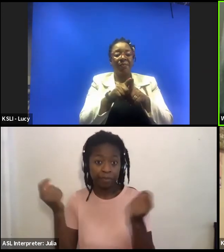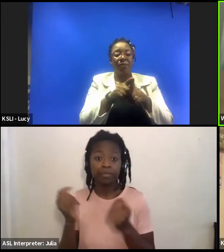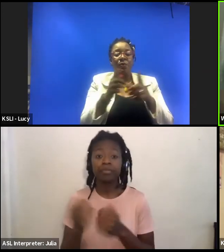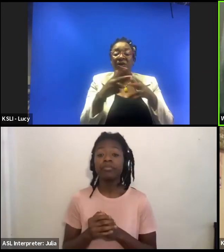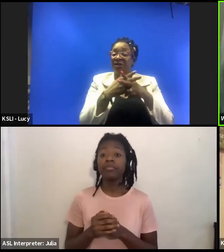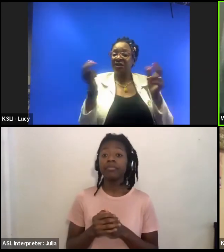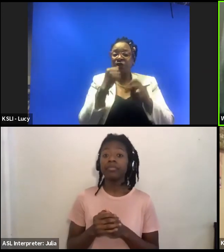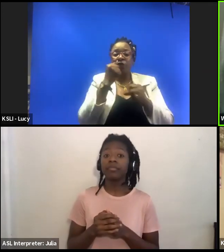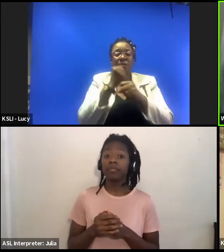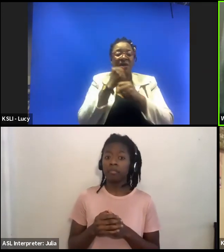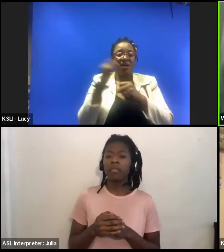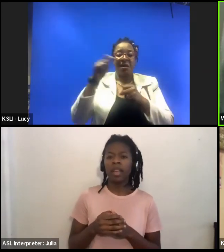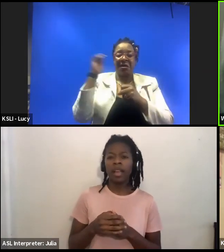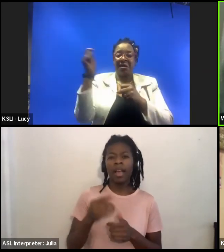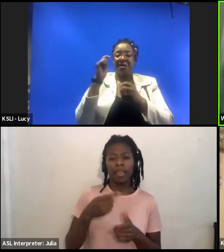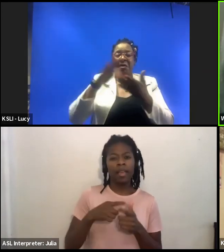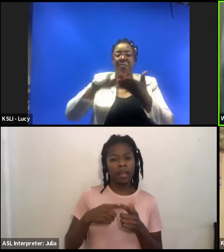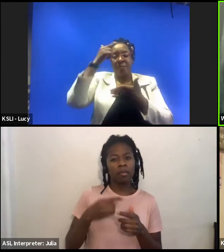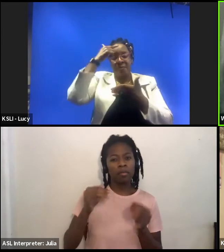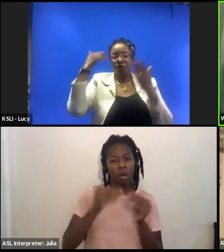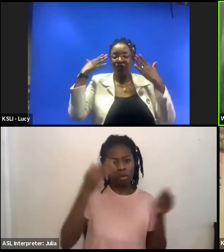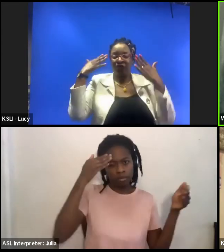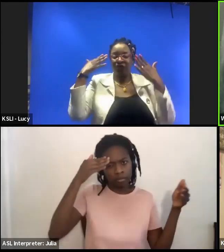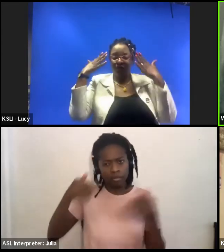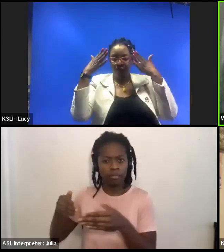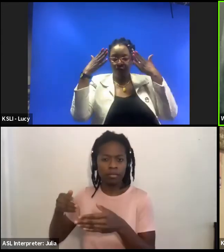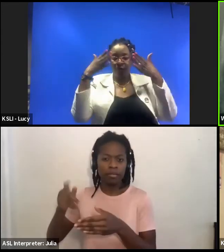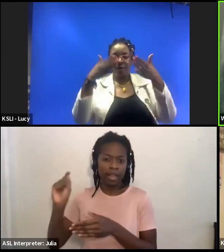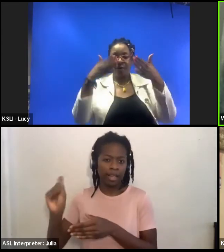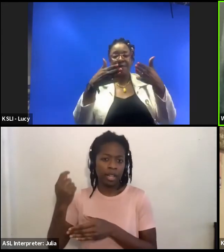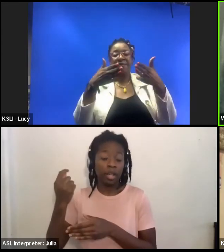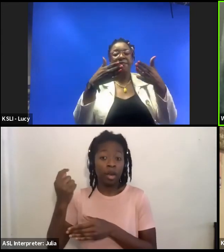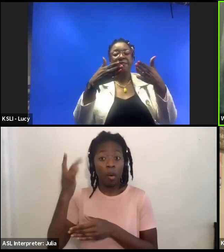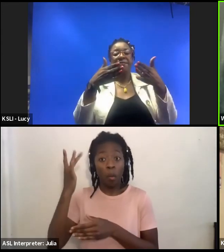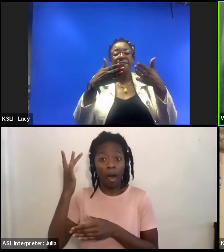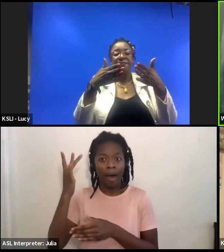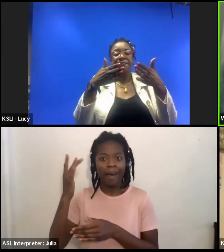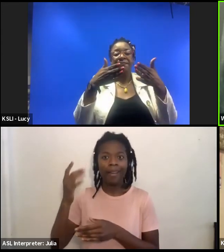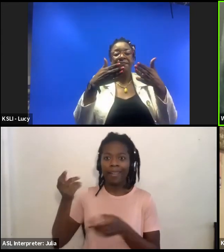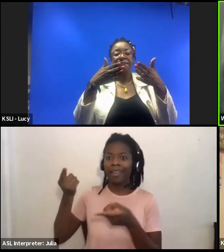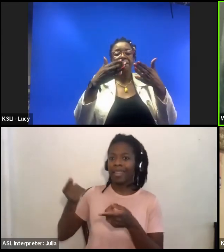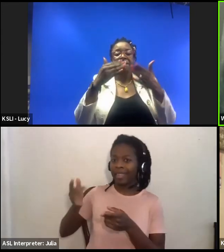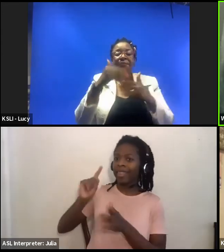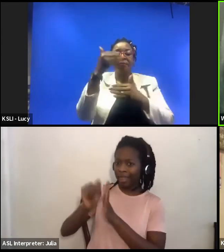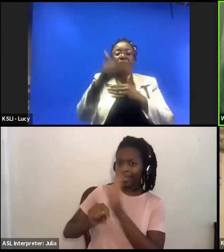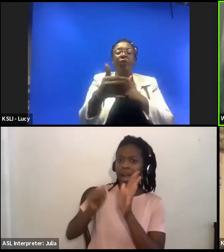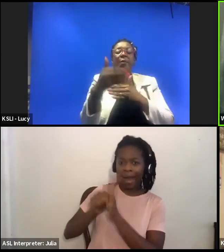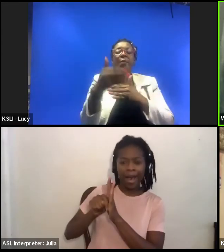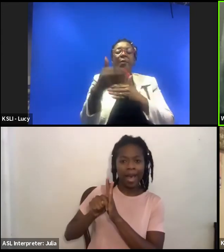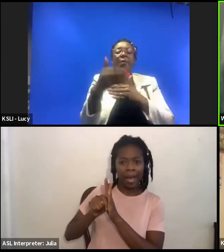because it focused on the Post Election Violence and terrorism as domestic.